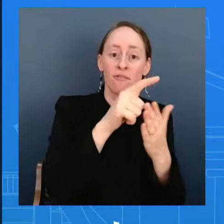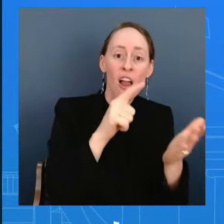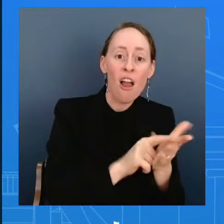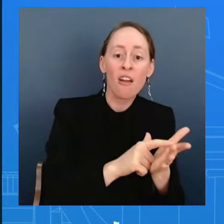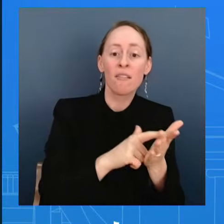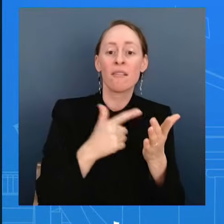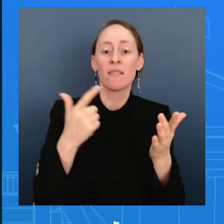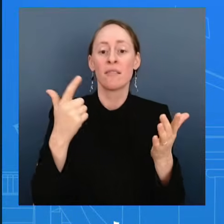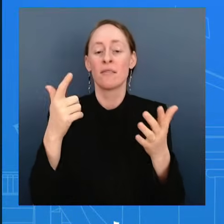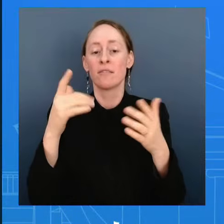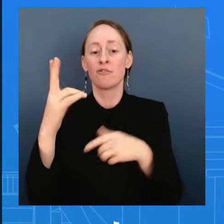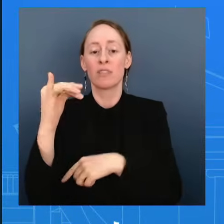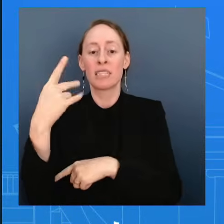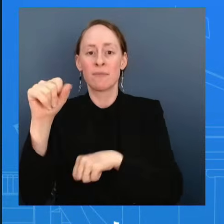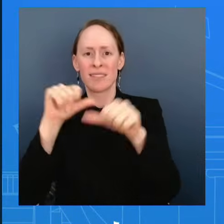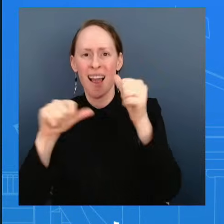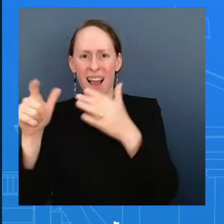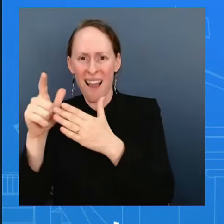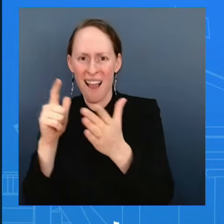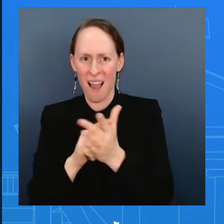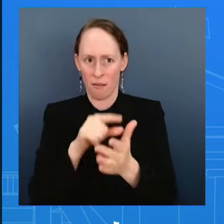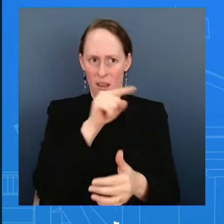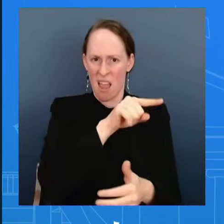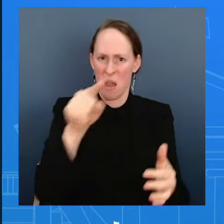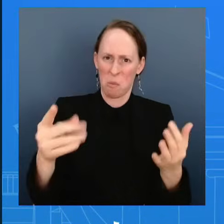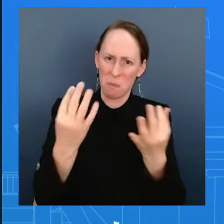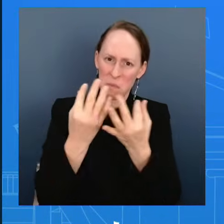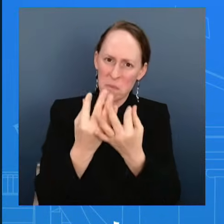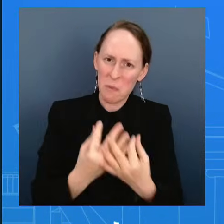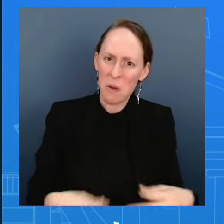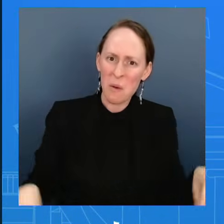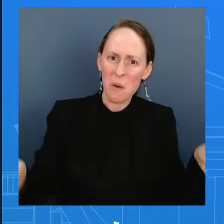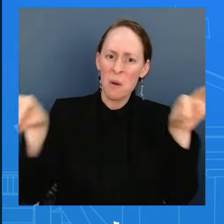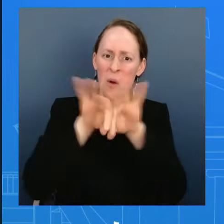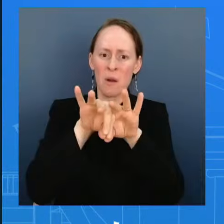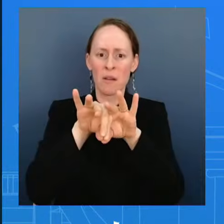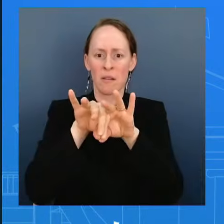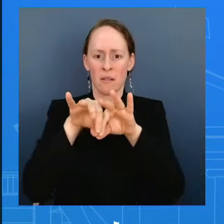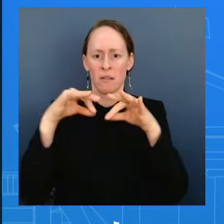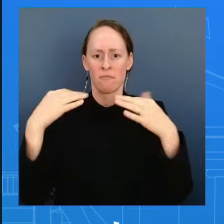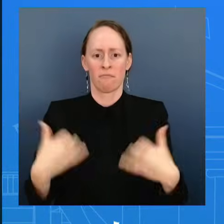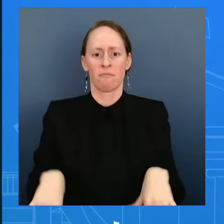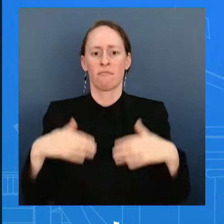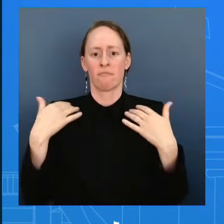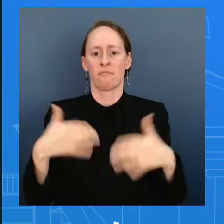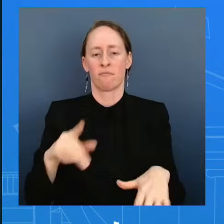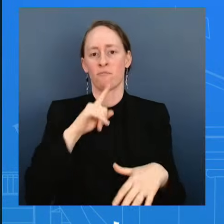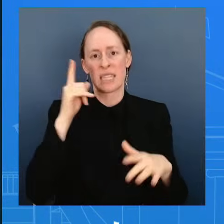Go ahead. The Press: When it comes to the situation in the Middle East, what signs is the administration